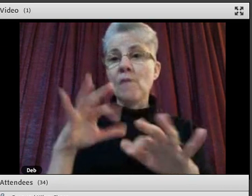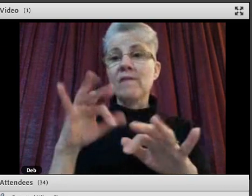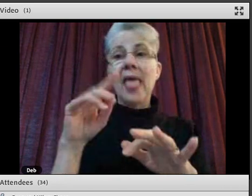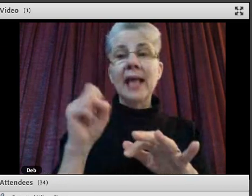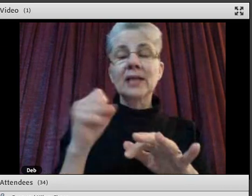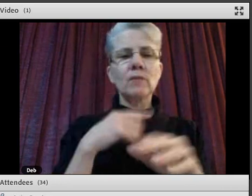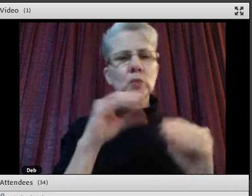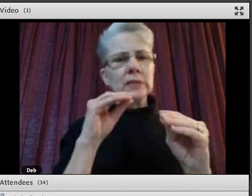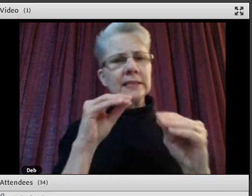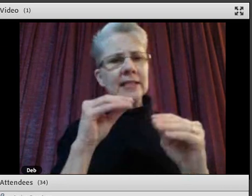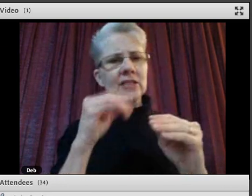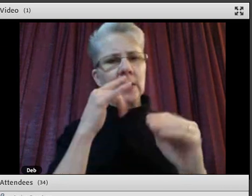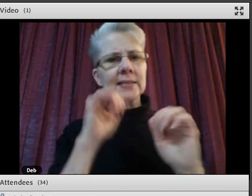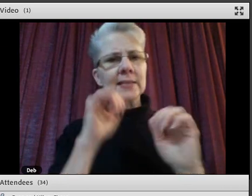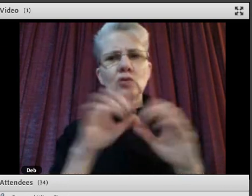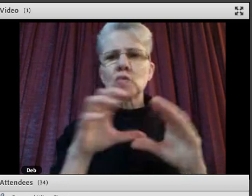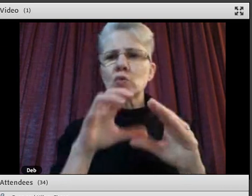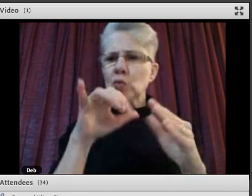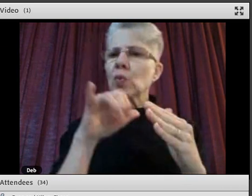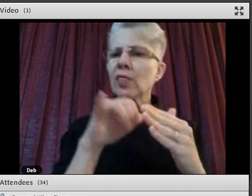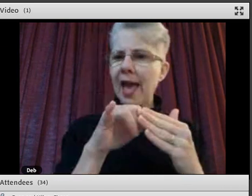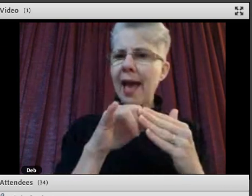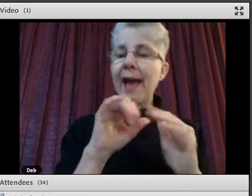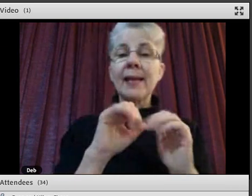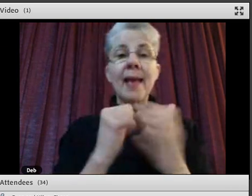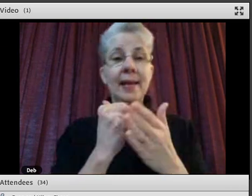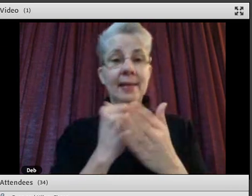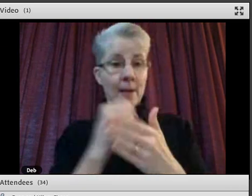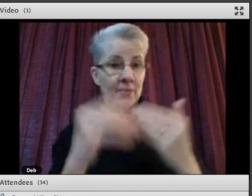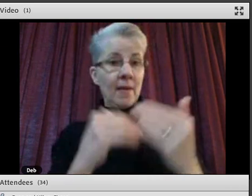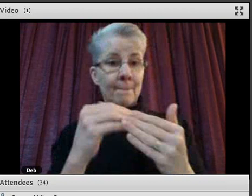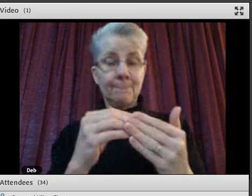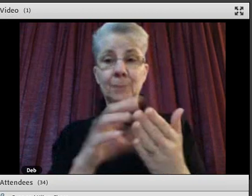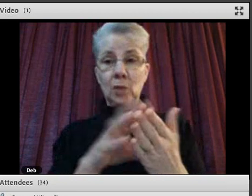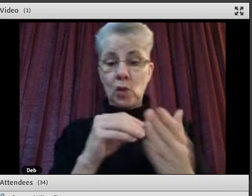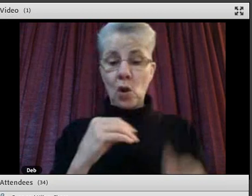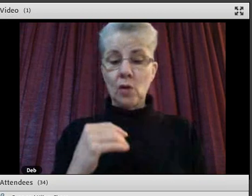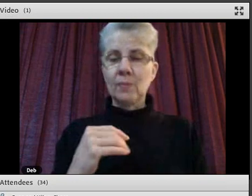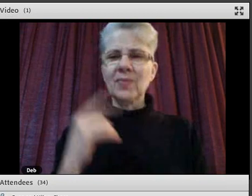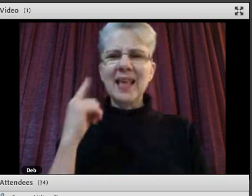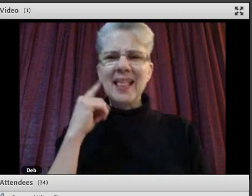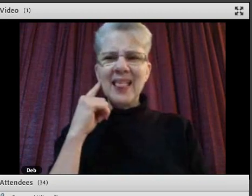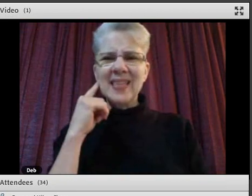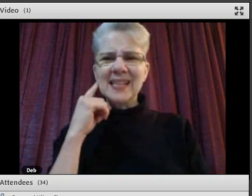We need to teach the kids how to do it and help them along. Ryan: Sound is in and out, huh?